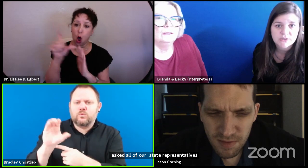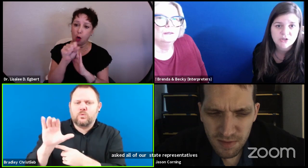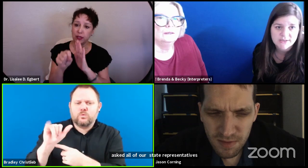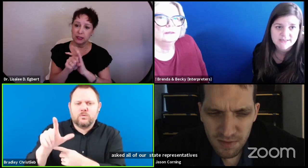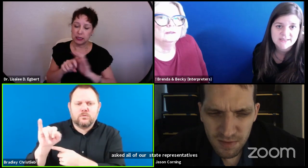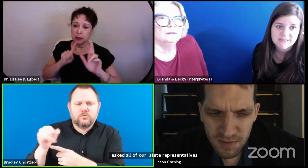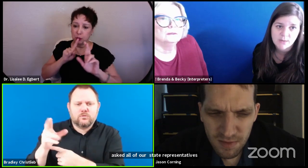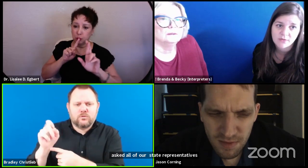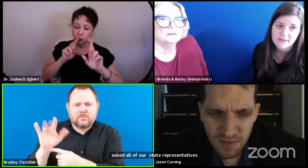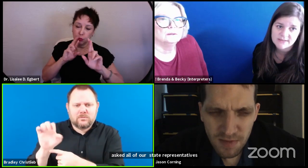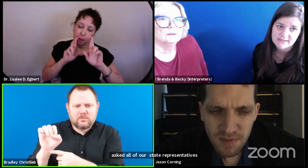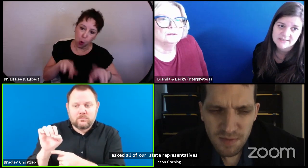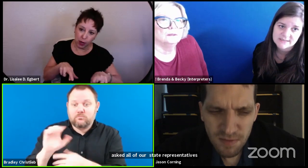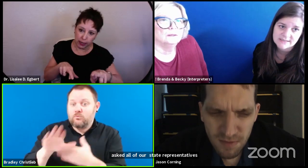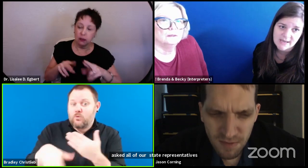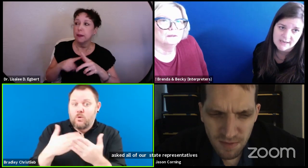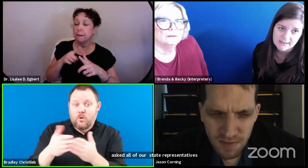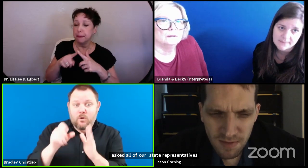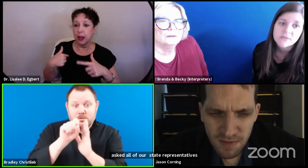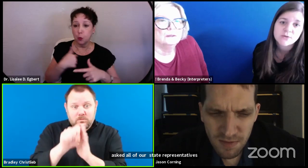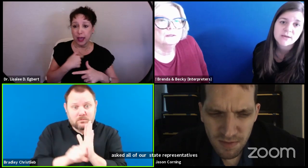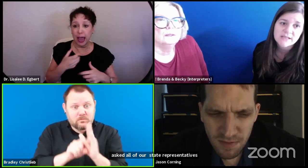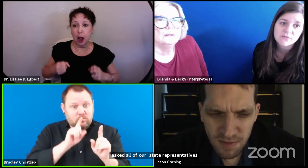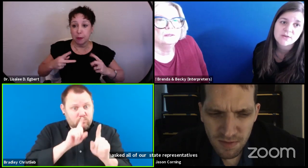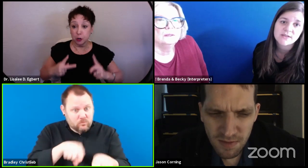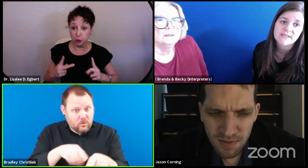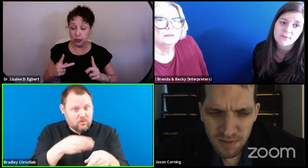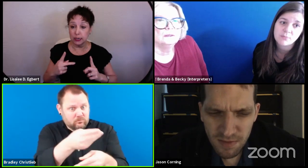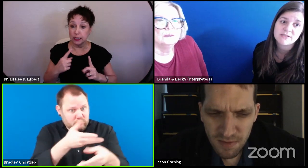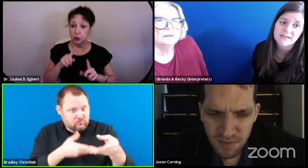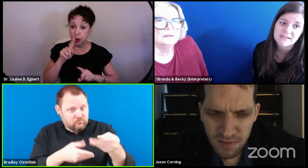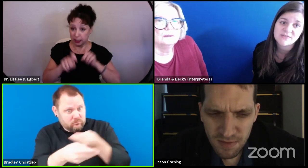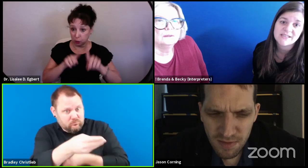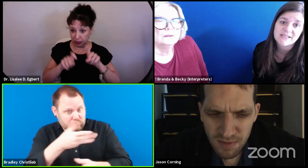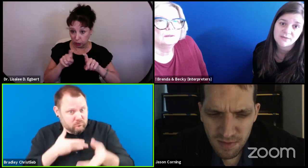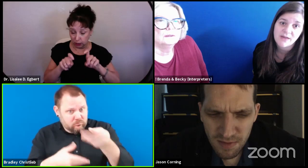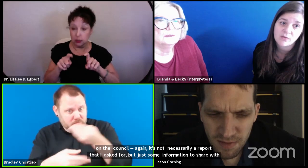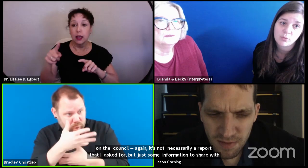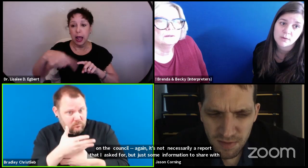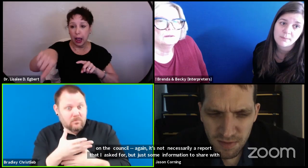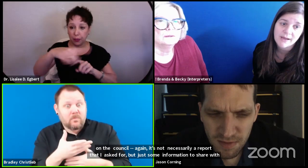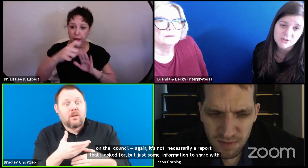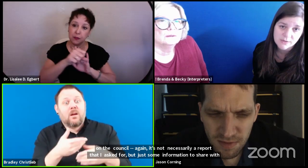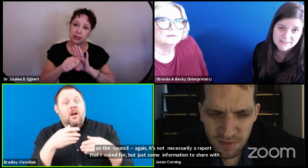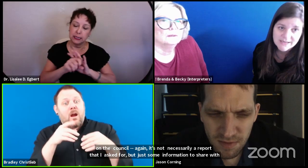injustices that we're facing as a society. So I had asked for the state representatives to give that report back to us.